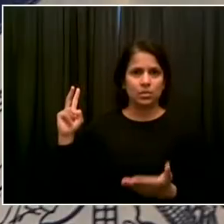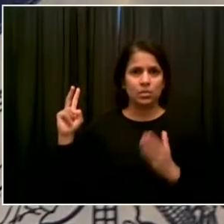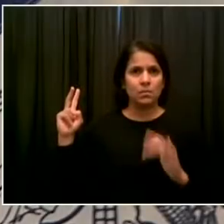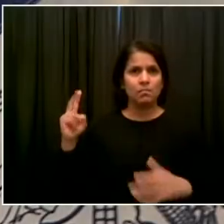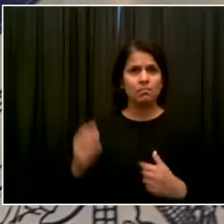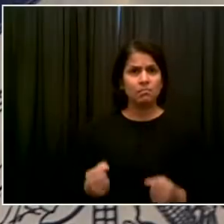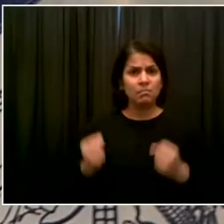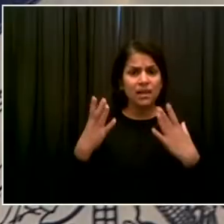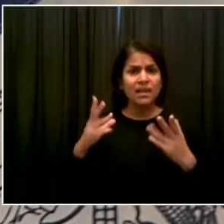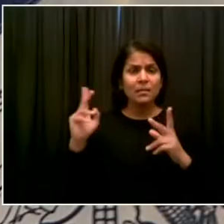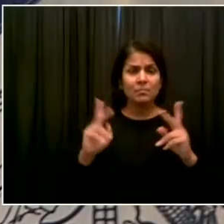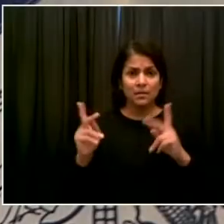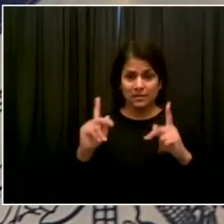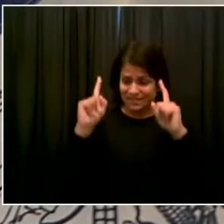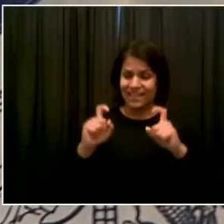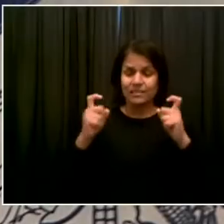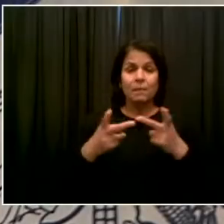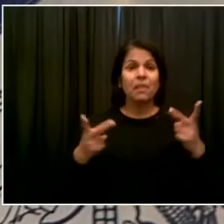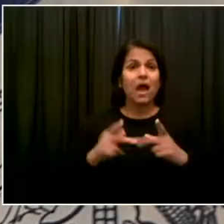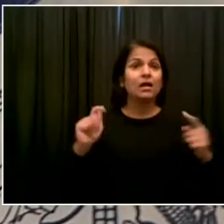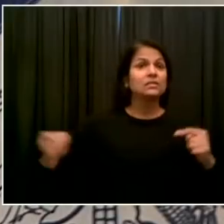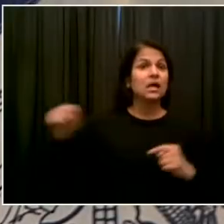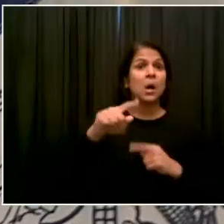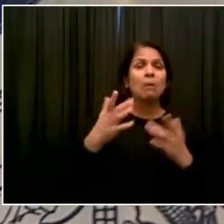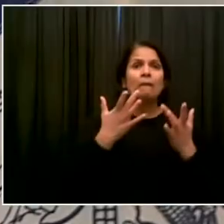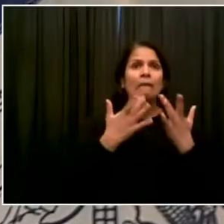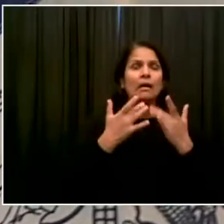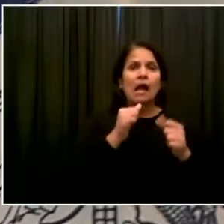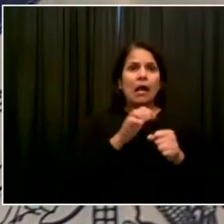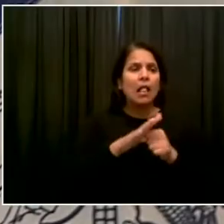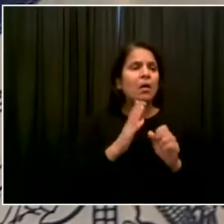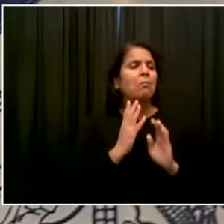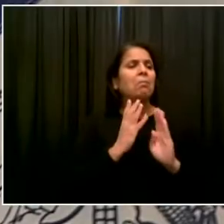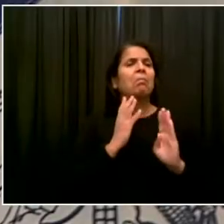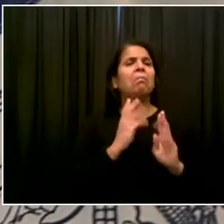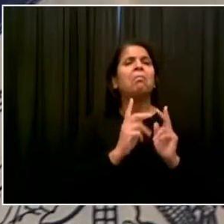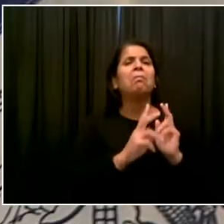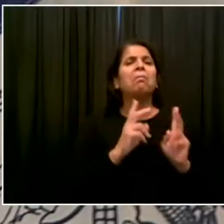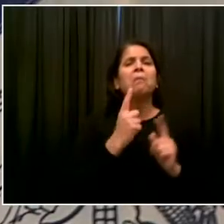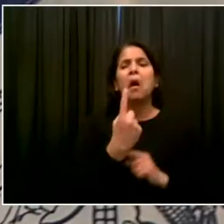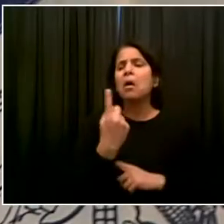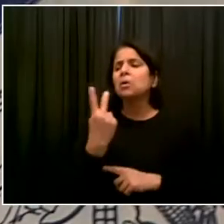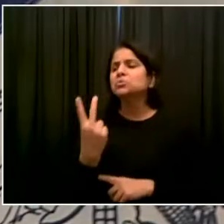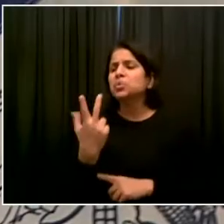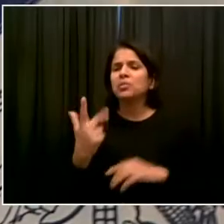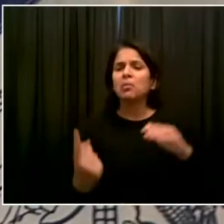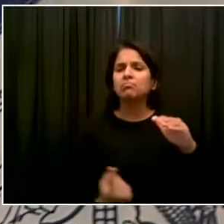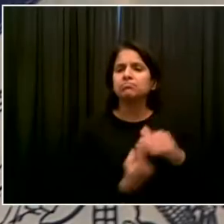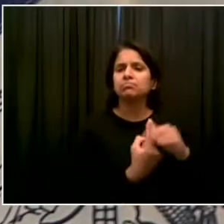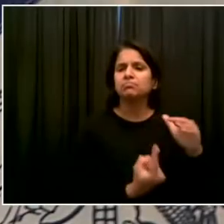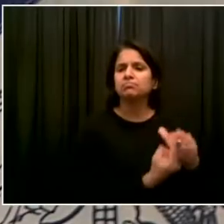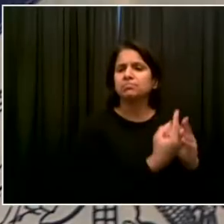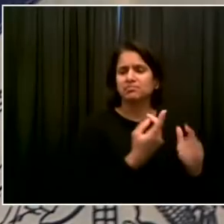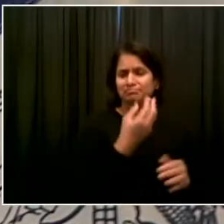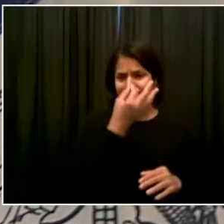HUMANLY. A FEW WEES KOAG WE HAD A LOT OF SITES WERE VERY FEW PEOPLE WERE